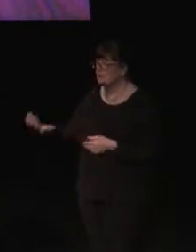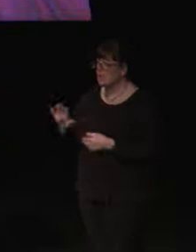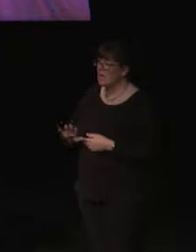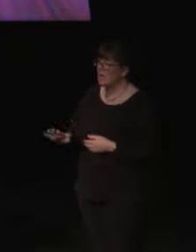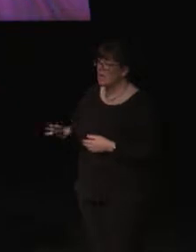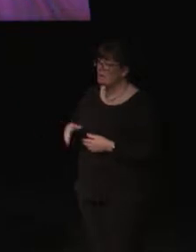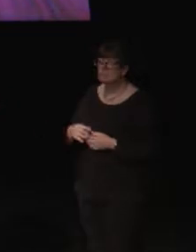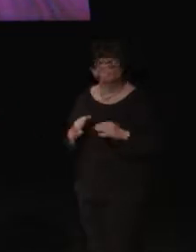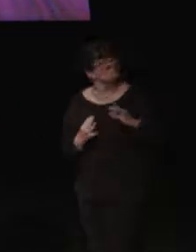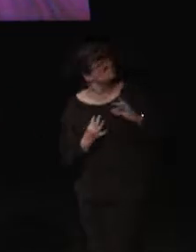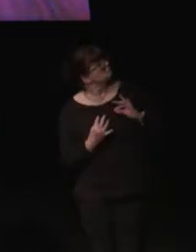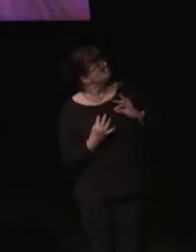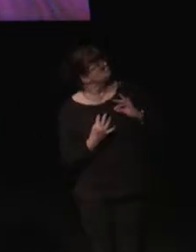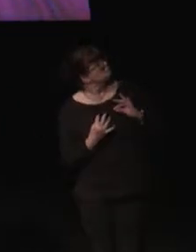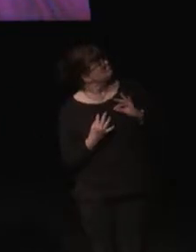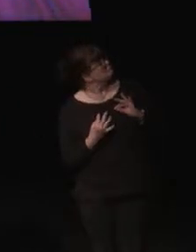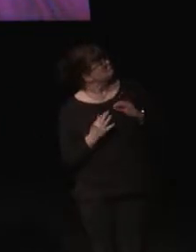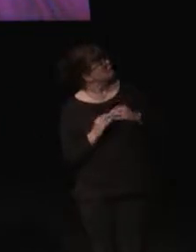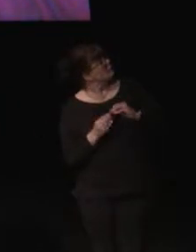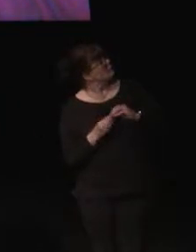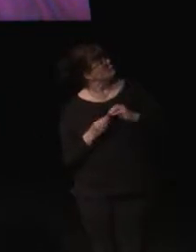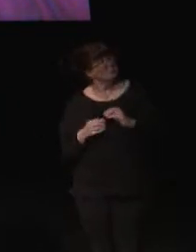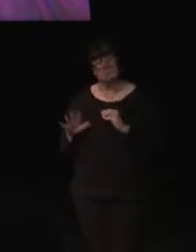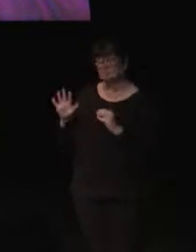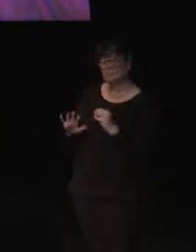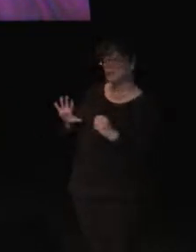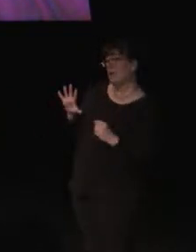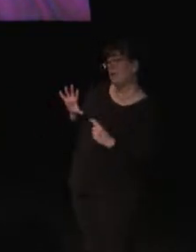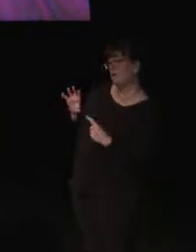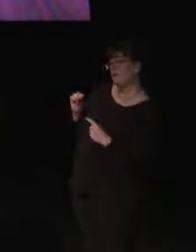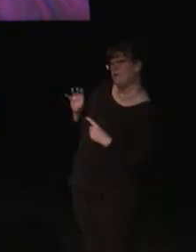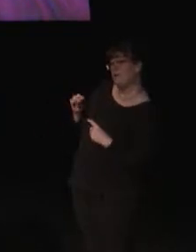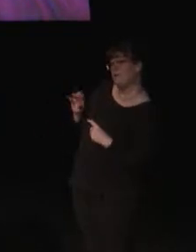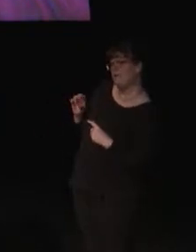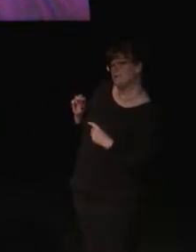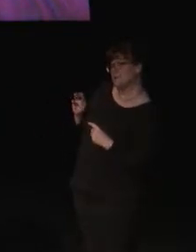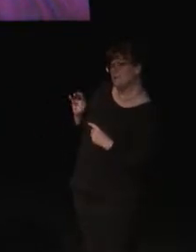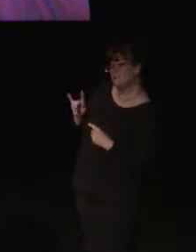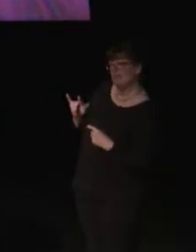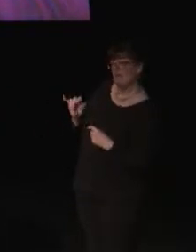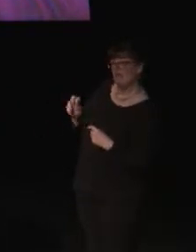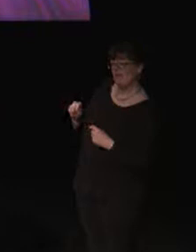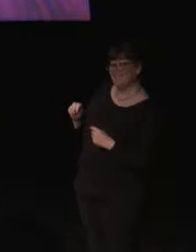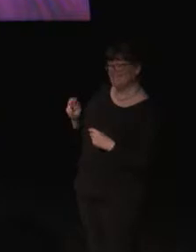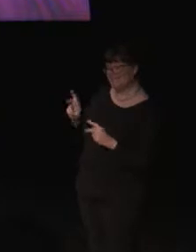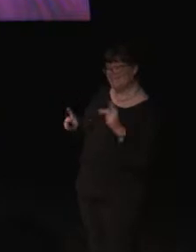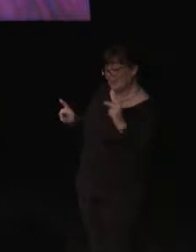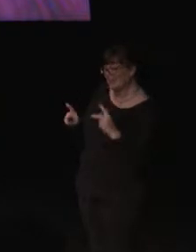on the order of 50 million folks who... have a difficulty in speaking,